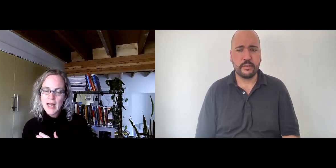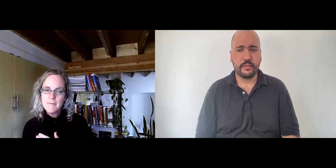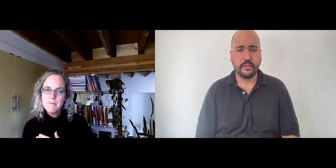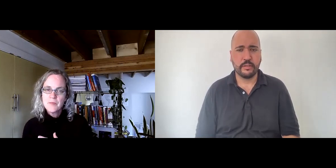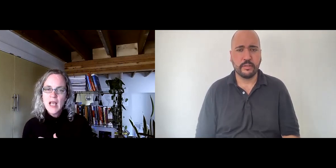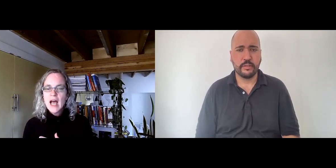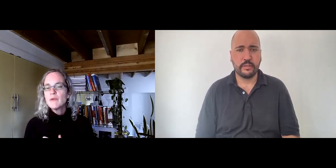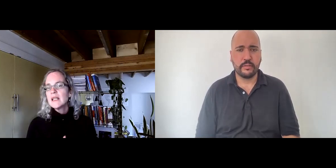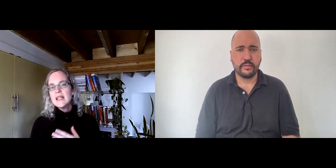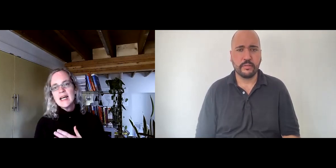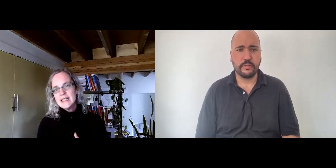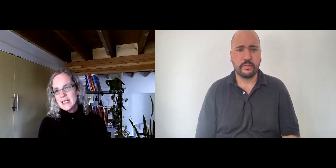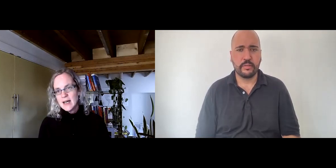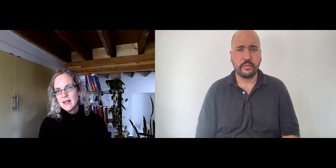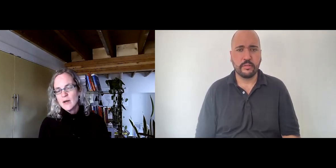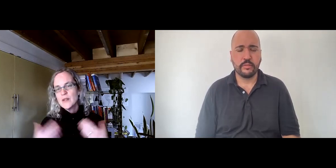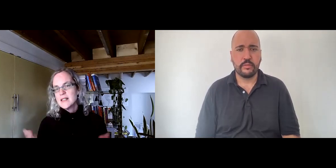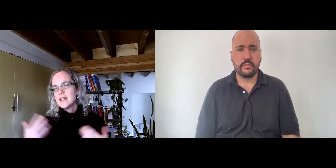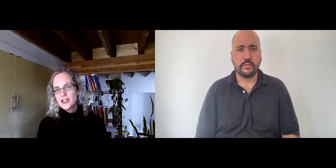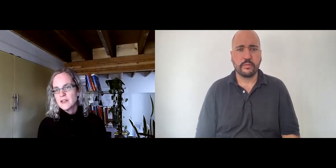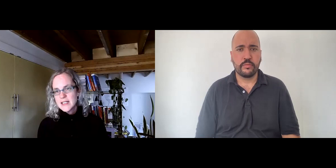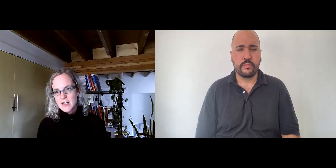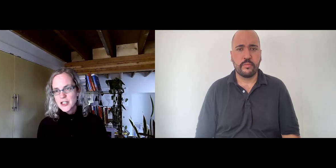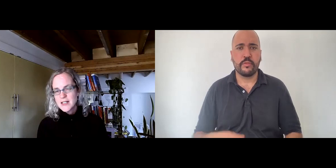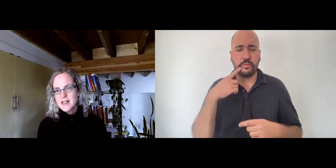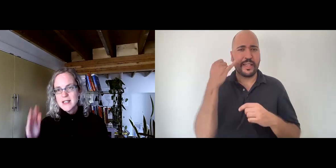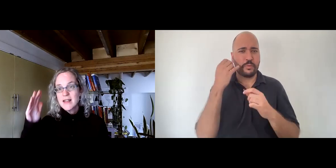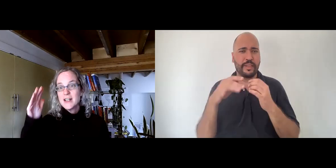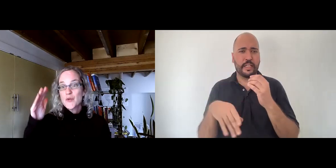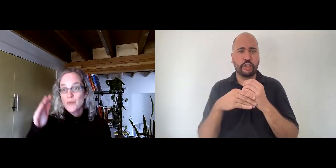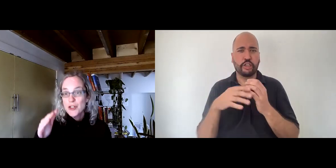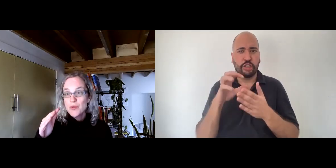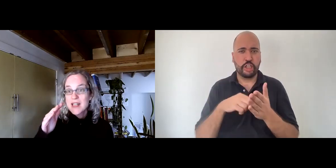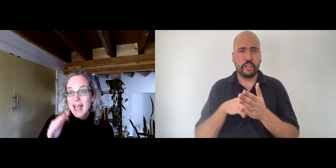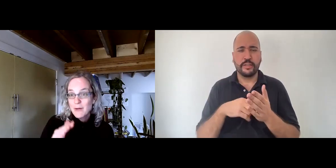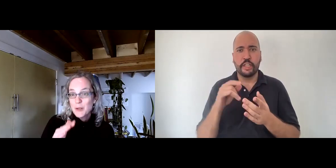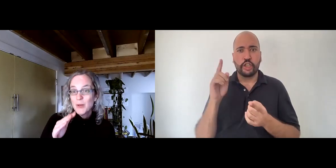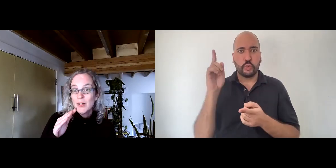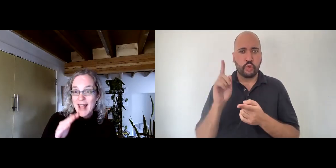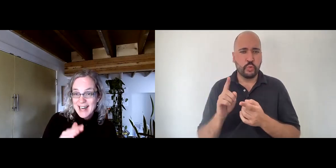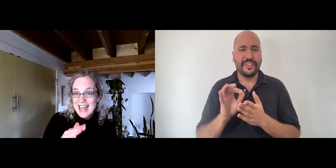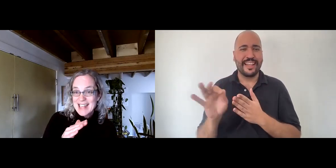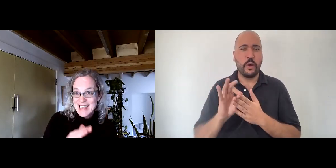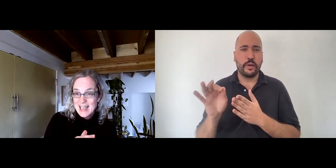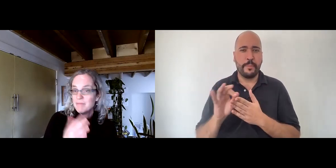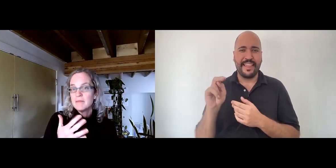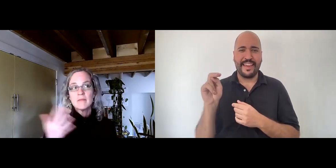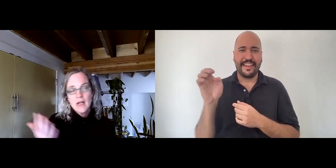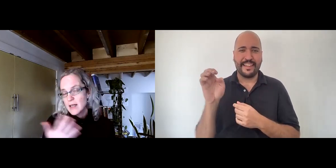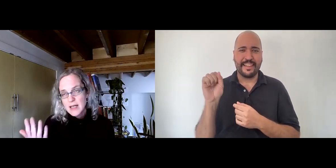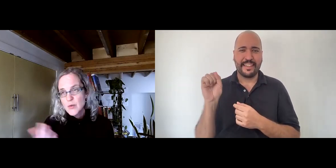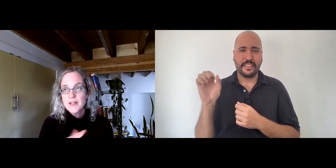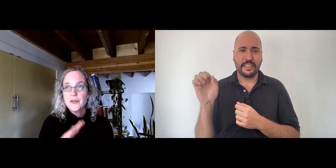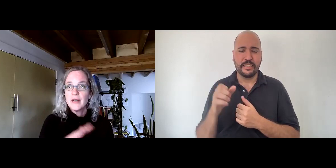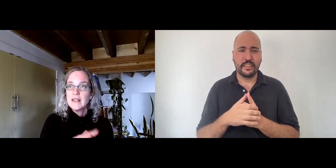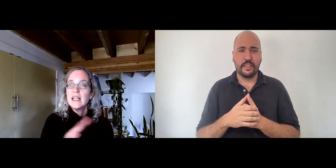And really the idea with these additional deductions, is that they just reduce the countable NESE as well as any earnings.